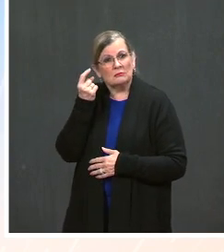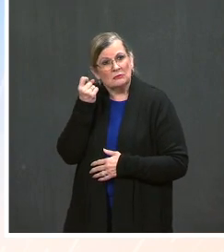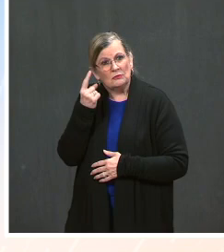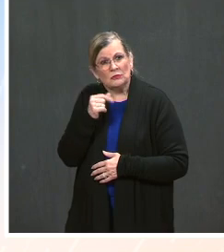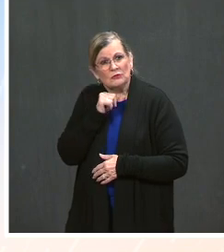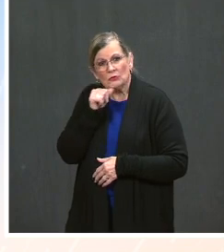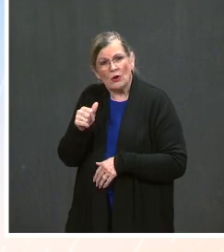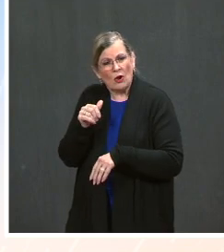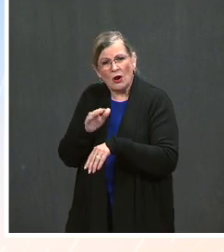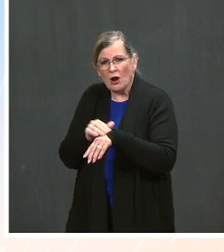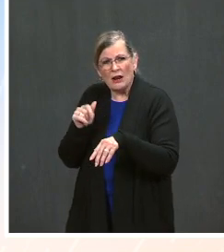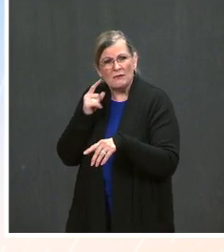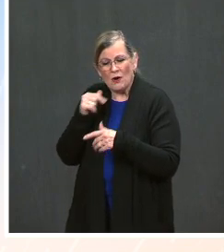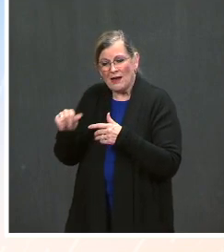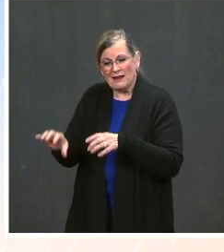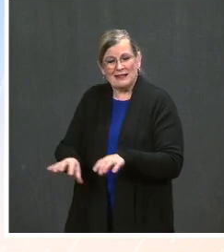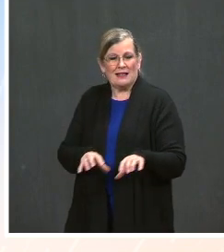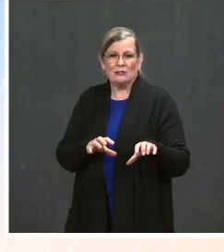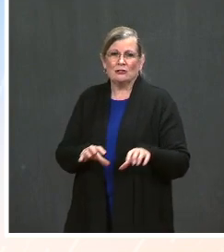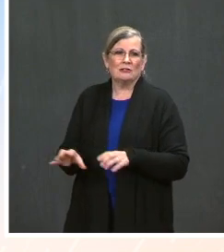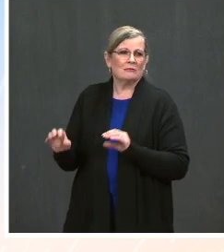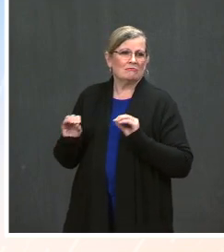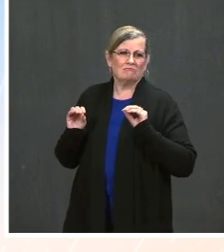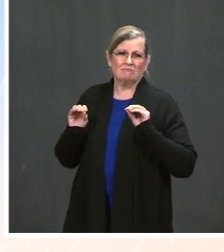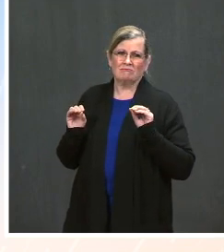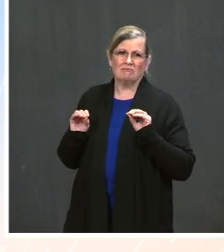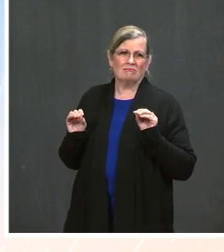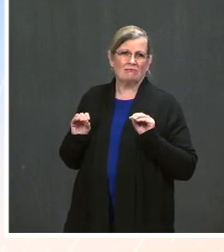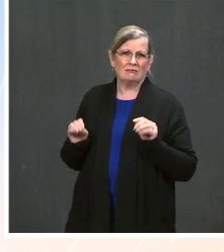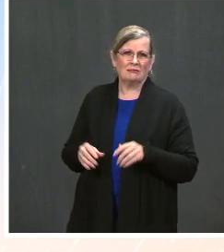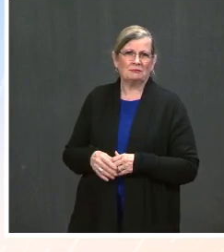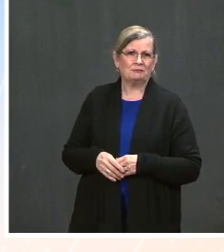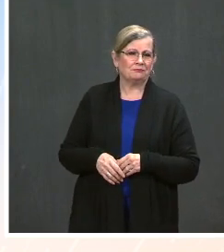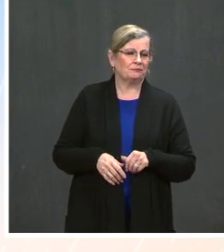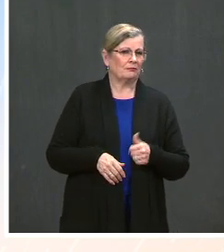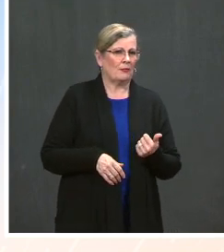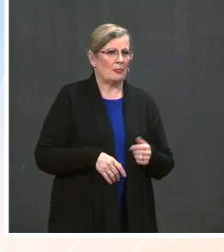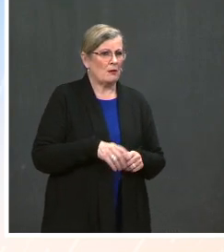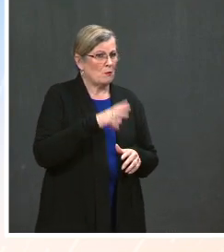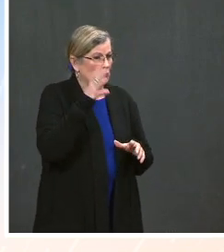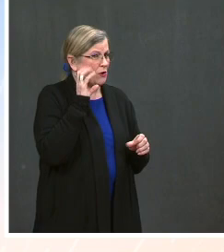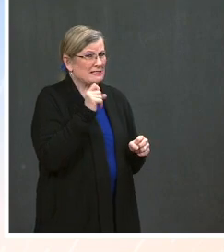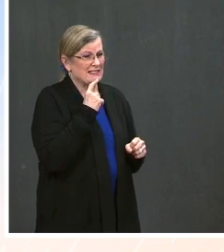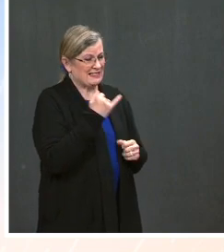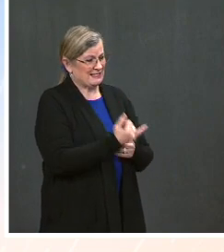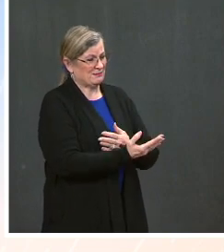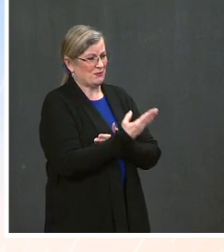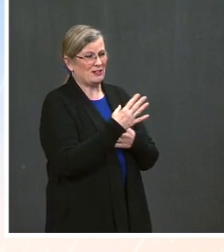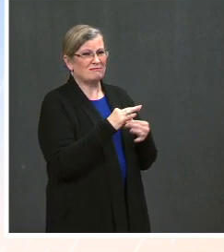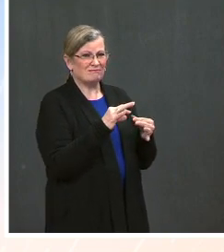The Press: Can you tell us a little bit more -- the President has said this morning that his infrastructure plan would create 19 million jobs.